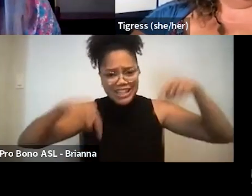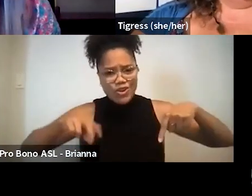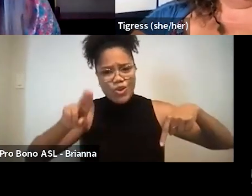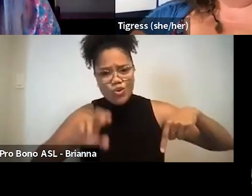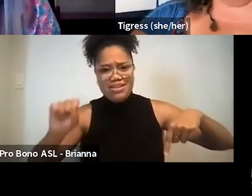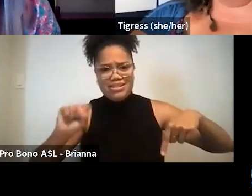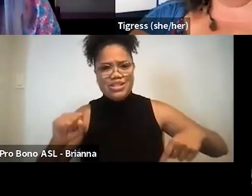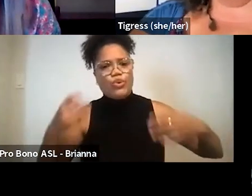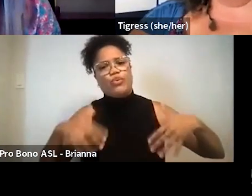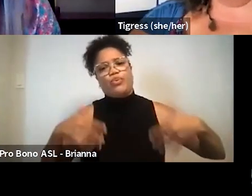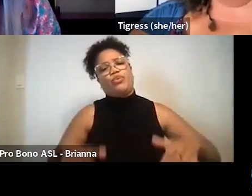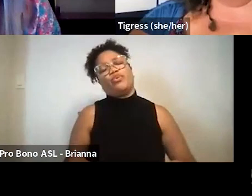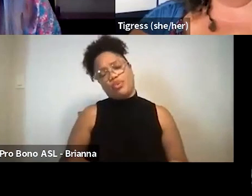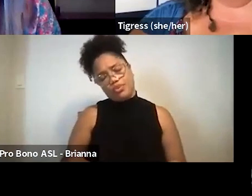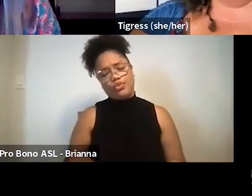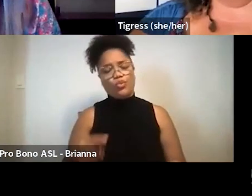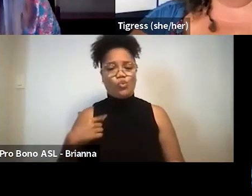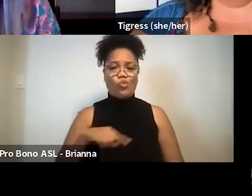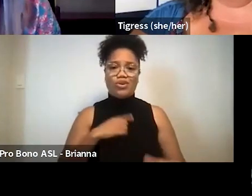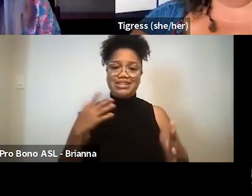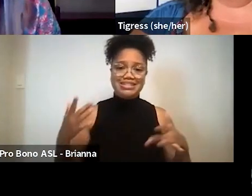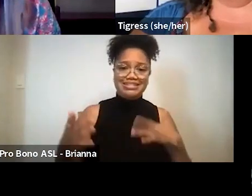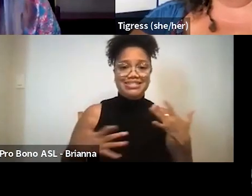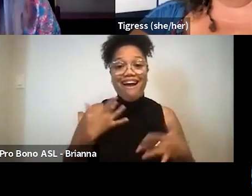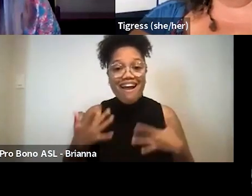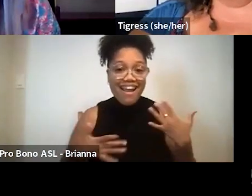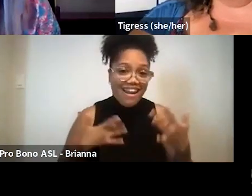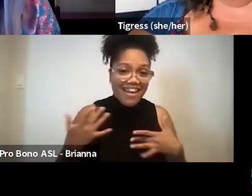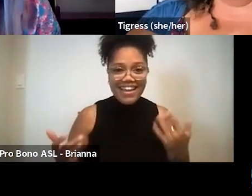And yes, we're very excited to be working with Reagan